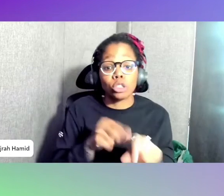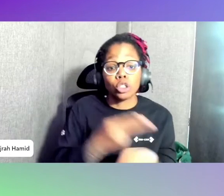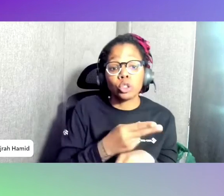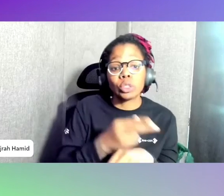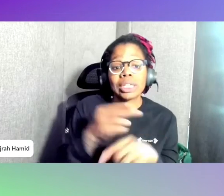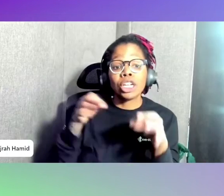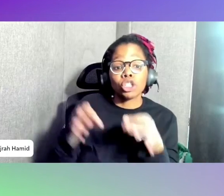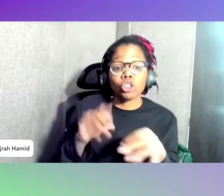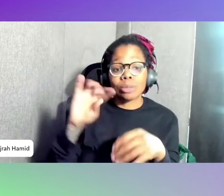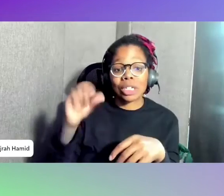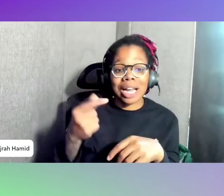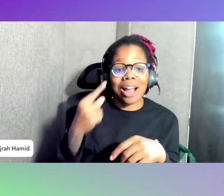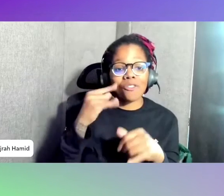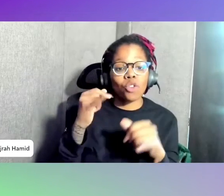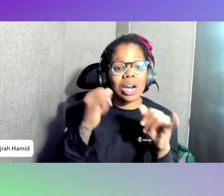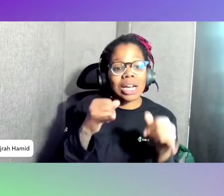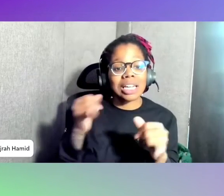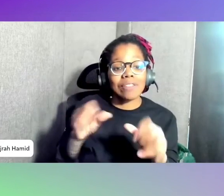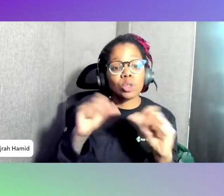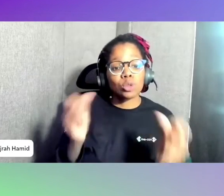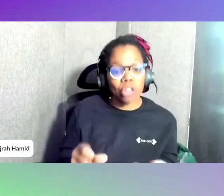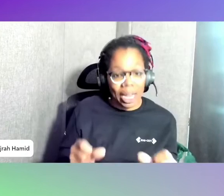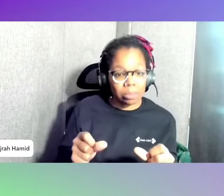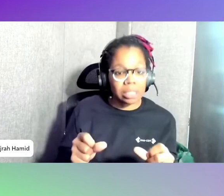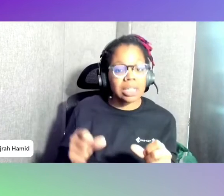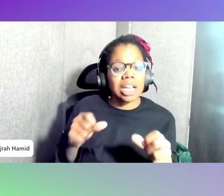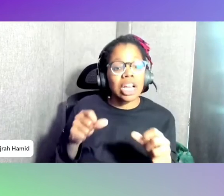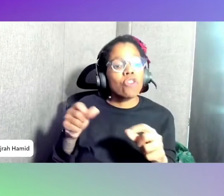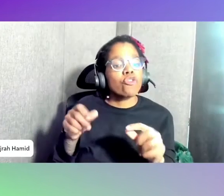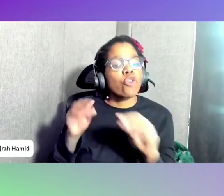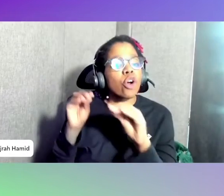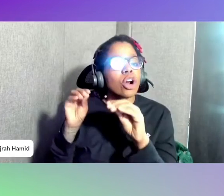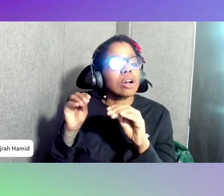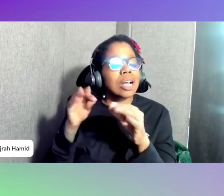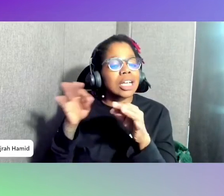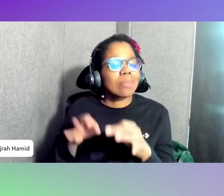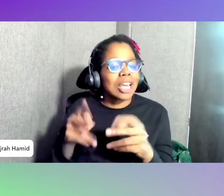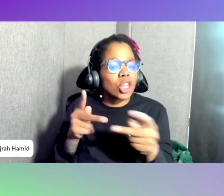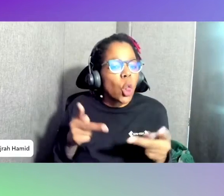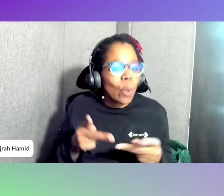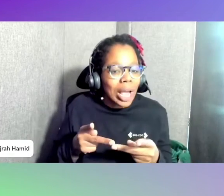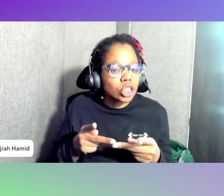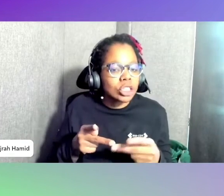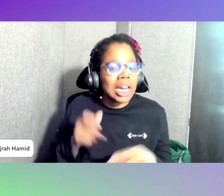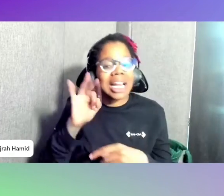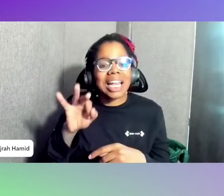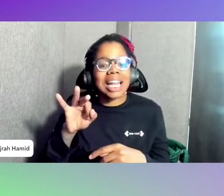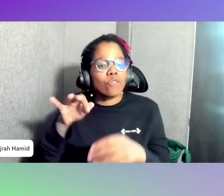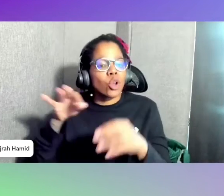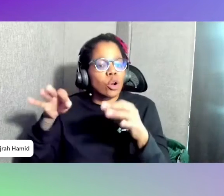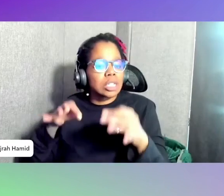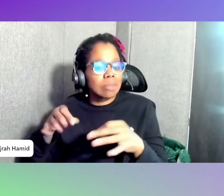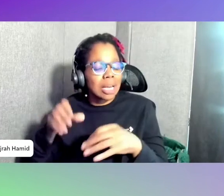For example, using the description tag to give the entire SVG a description, but also using description tags